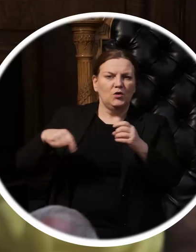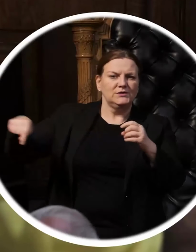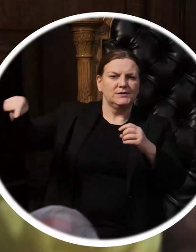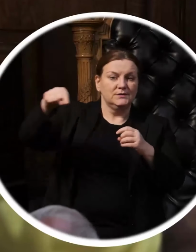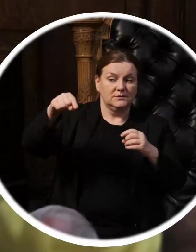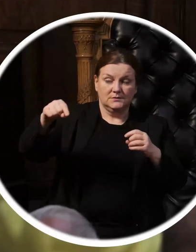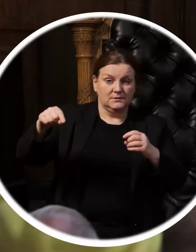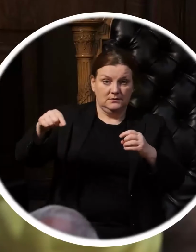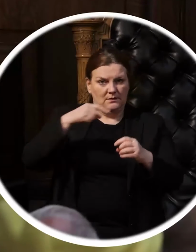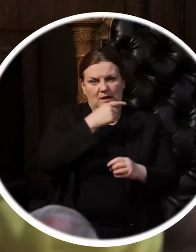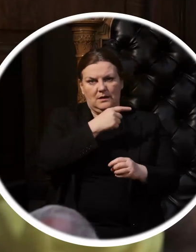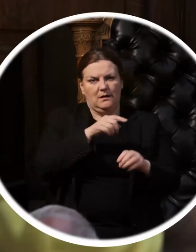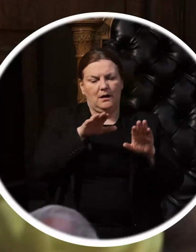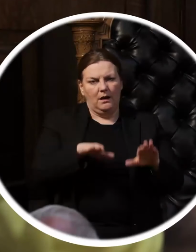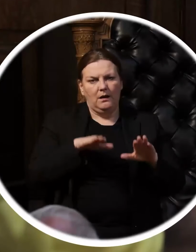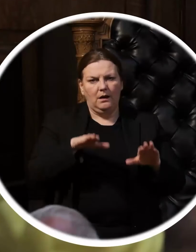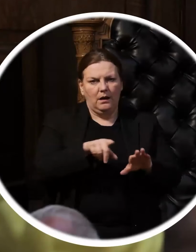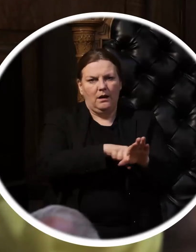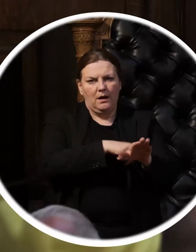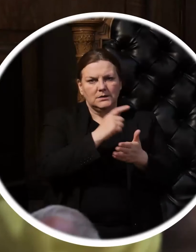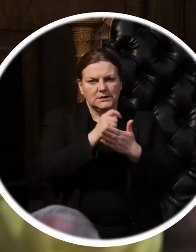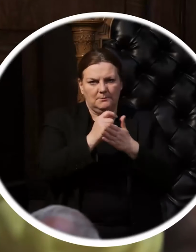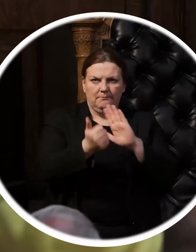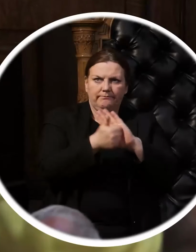this has taken an incredibly long time to come to completion.